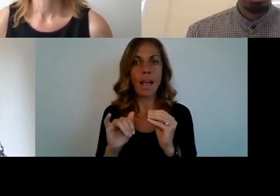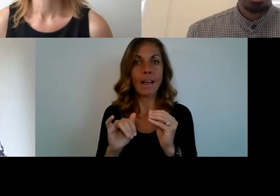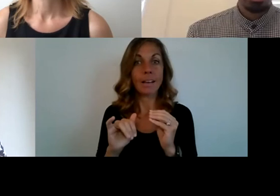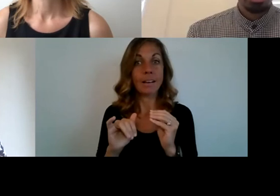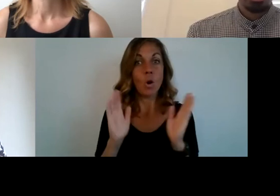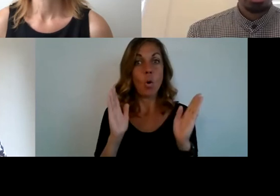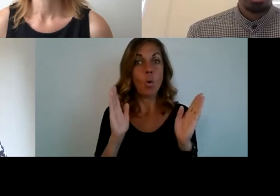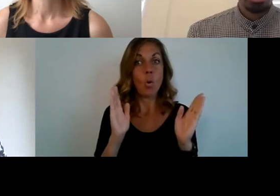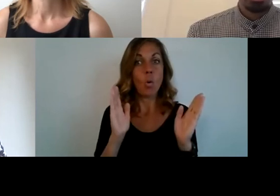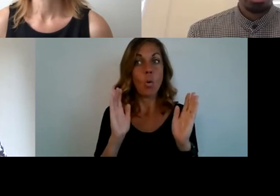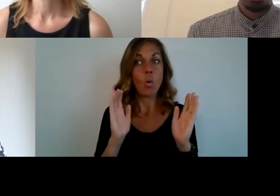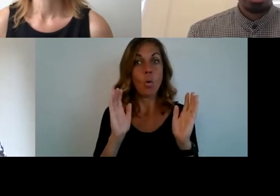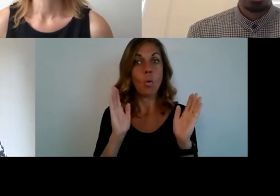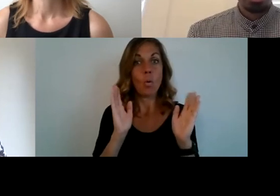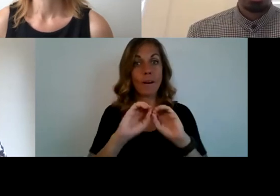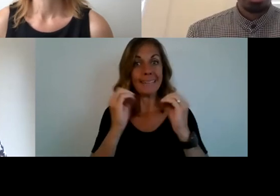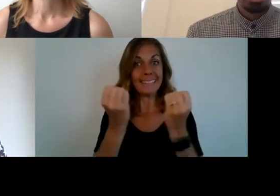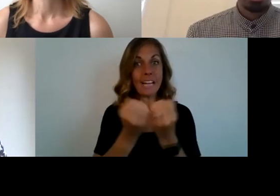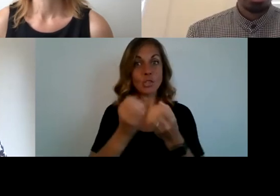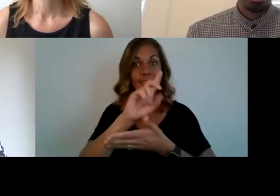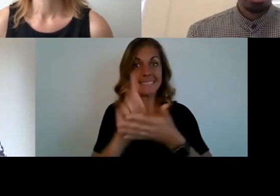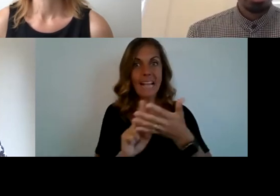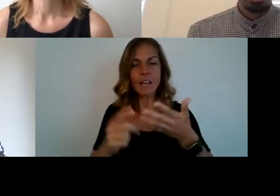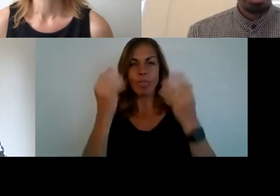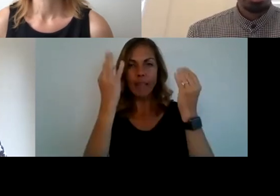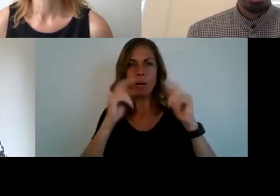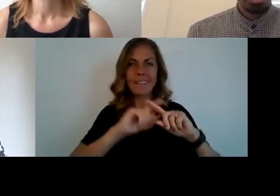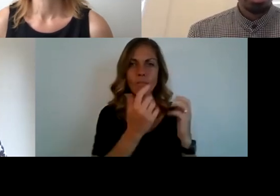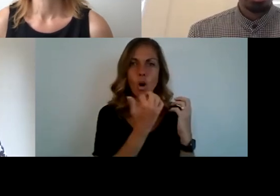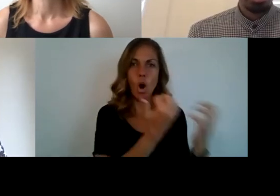thinking. Thinking about in different audiences and what they need. And where they are in